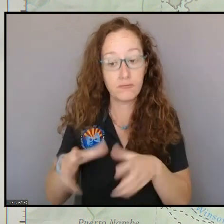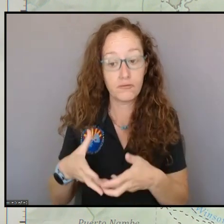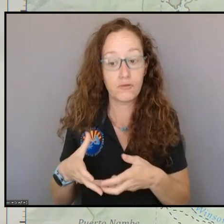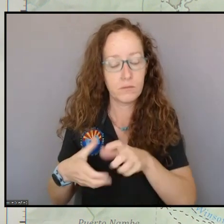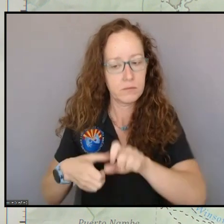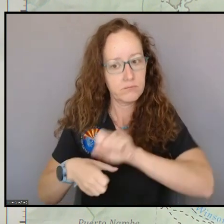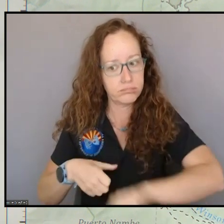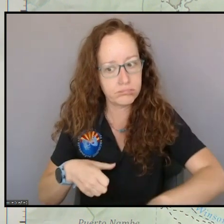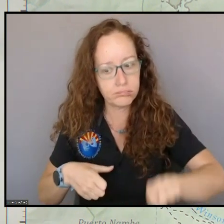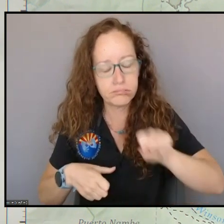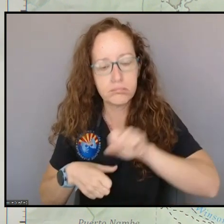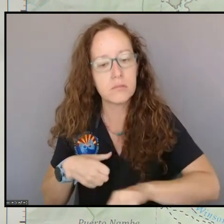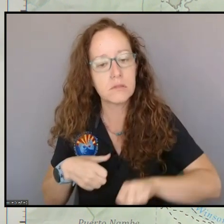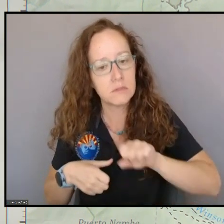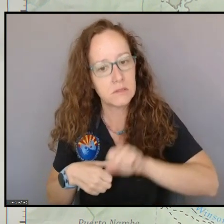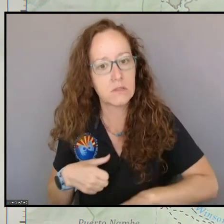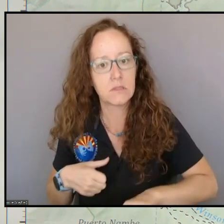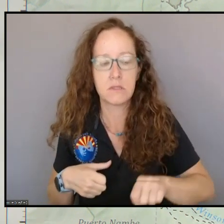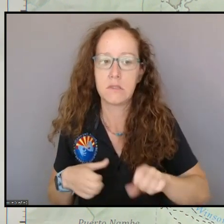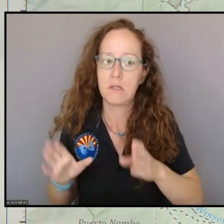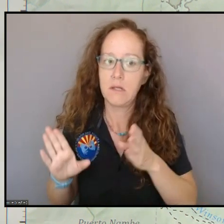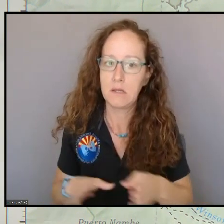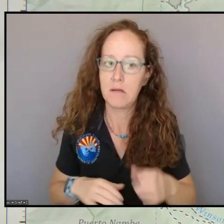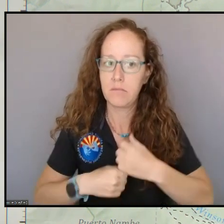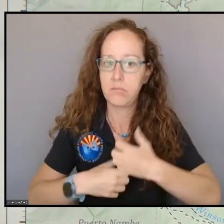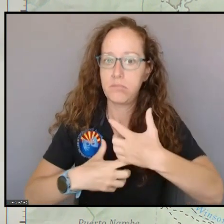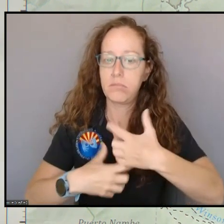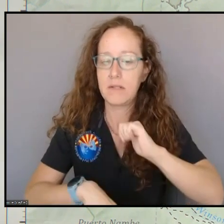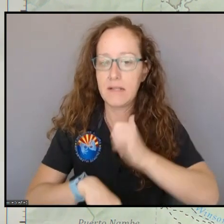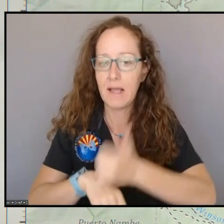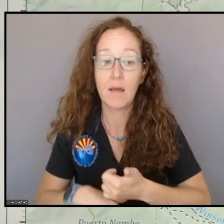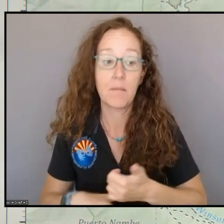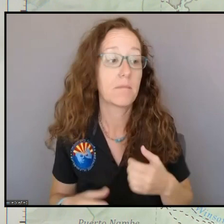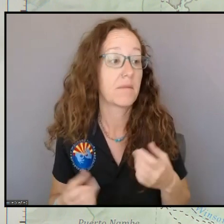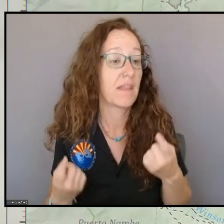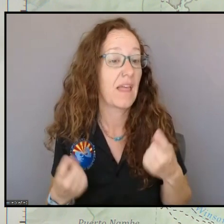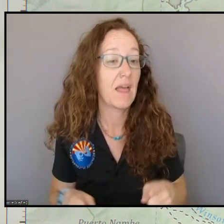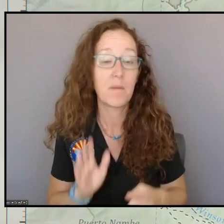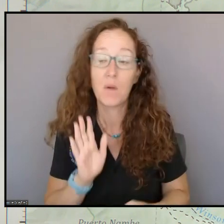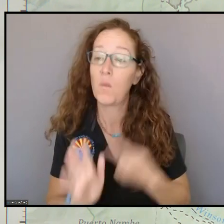just a quick, you know, one day we're going to run around and get it taken care of. That's going to be done in segments